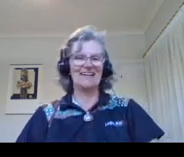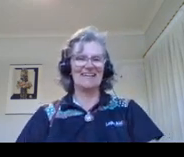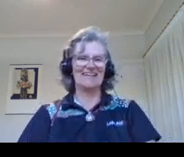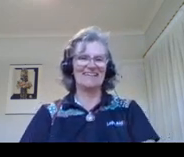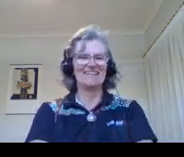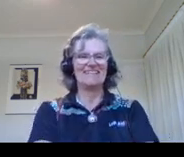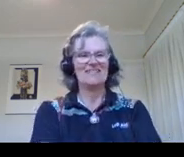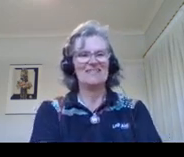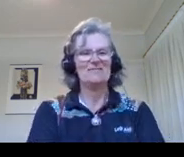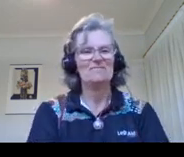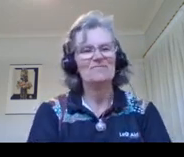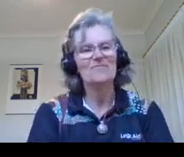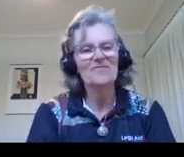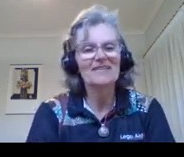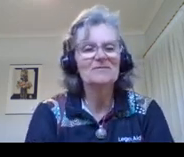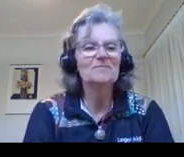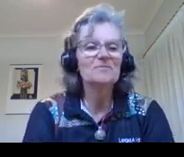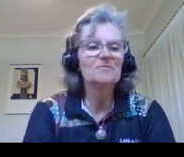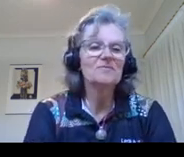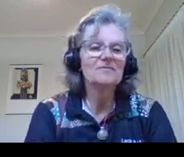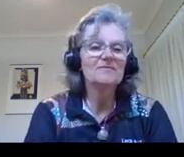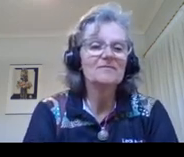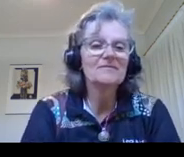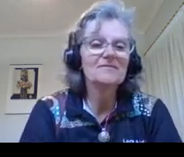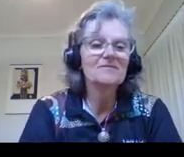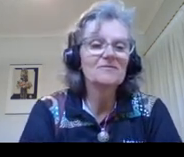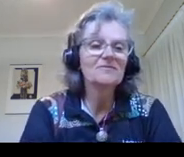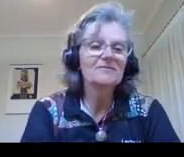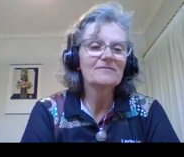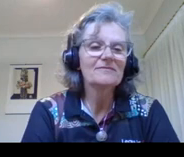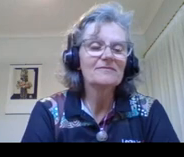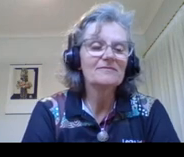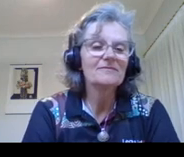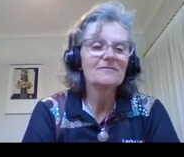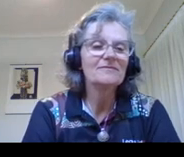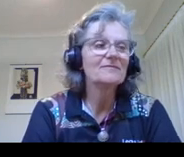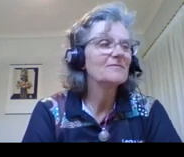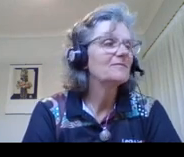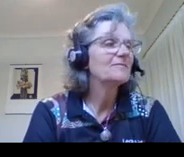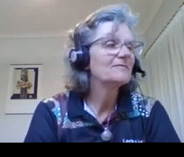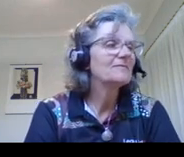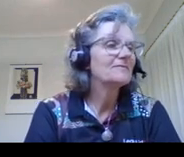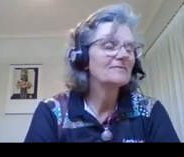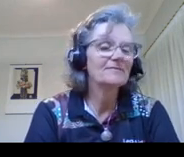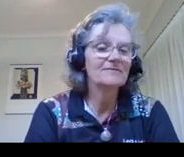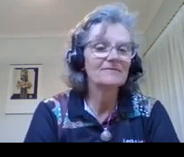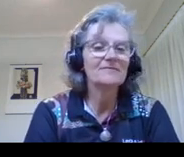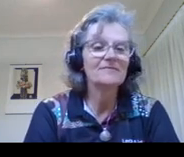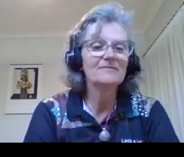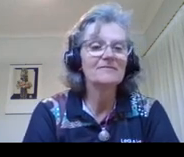she was recently caught up in a CBD or cannabis gummies scam where people